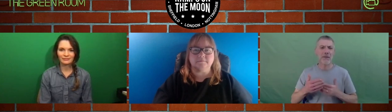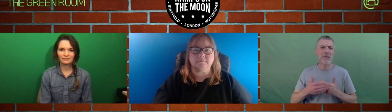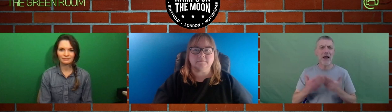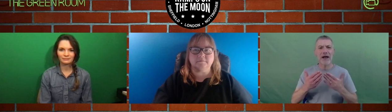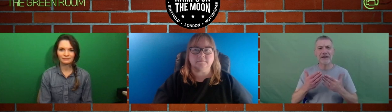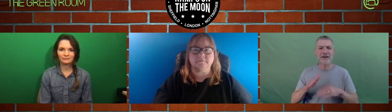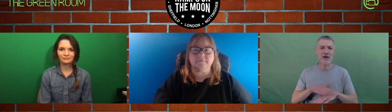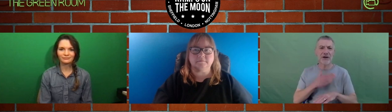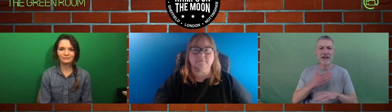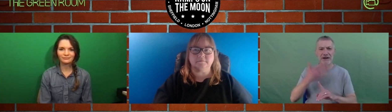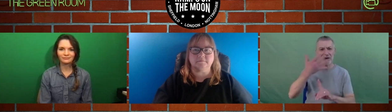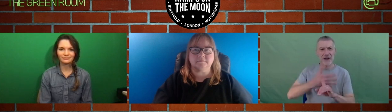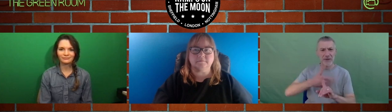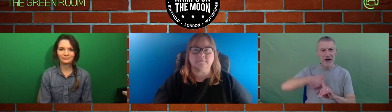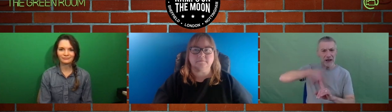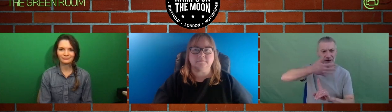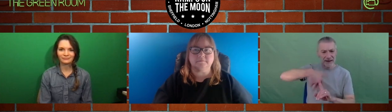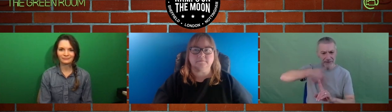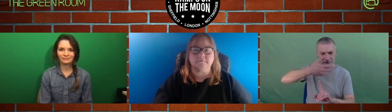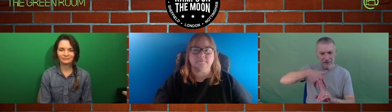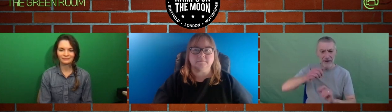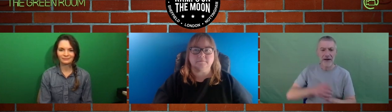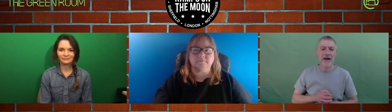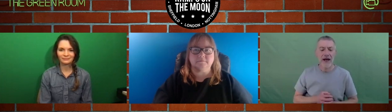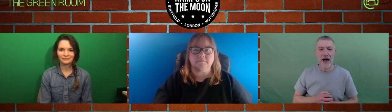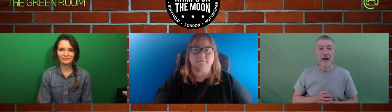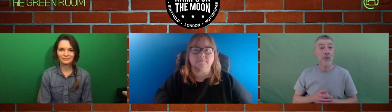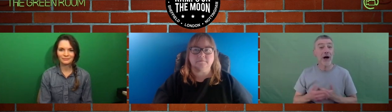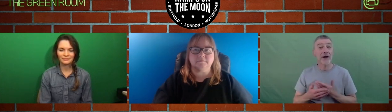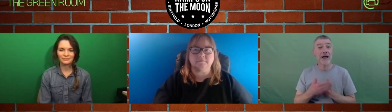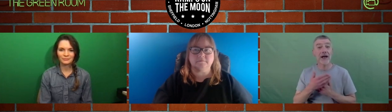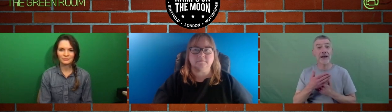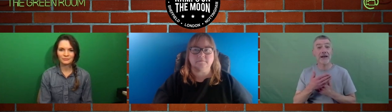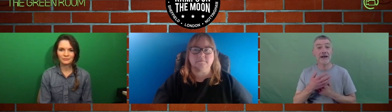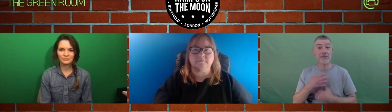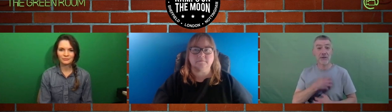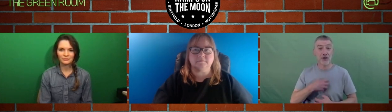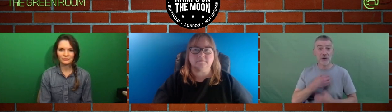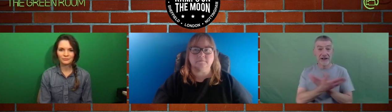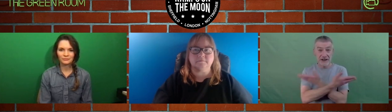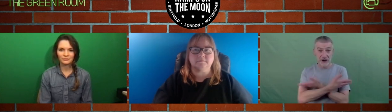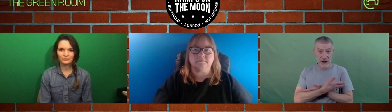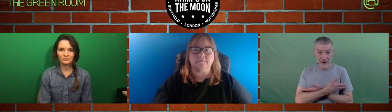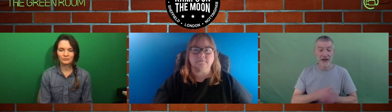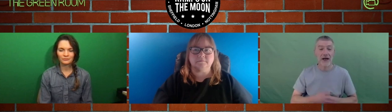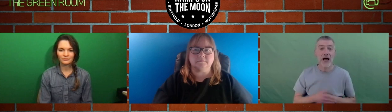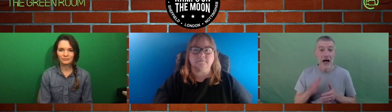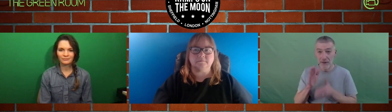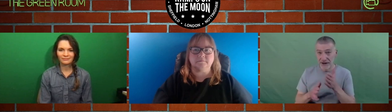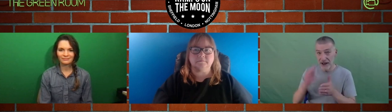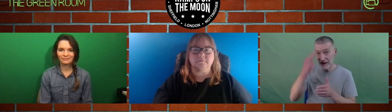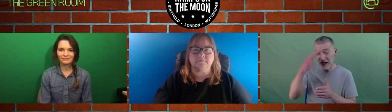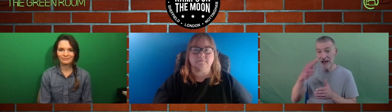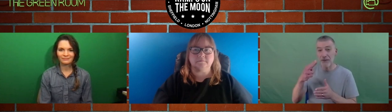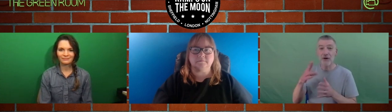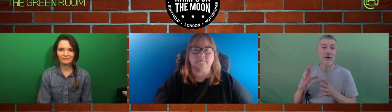light green screen behind me and I'm wearing a gray t-shirt and my sign name refers to